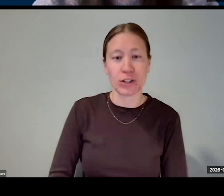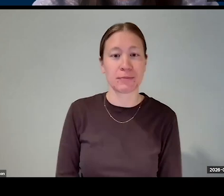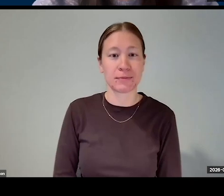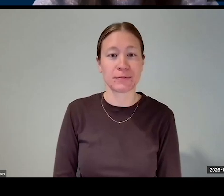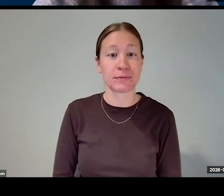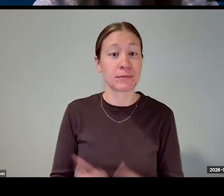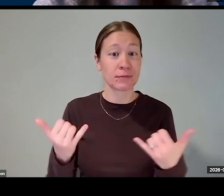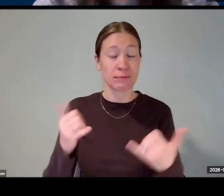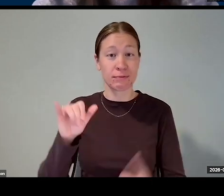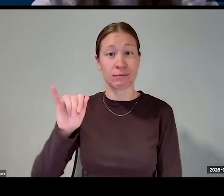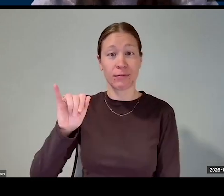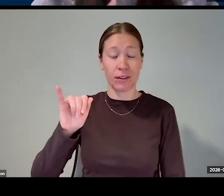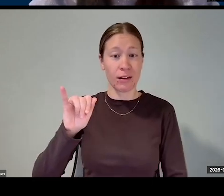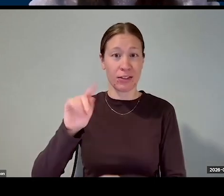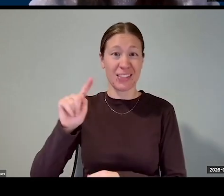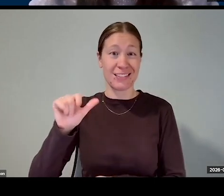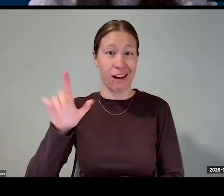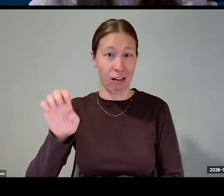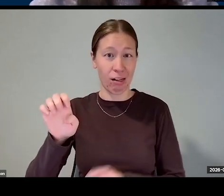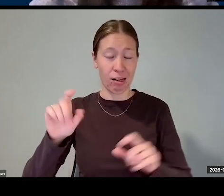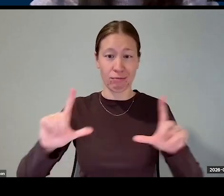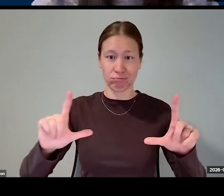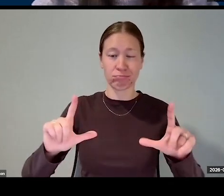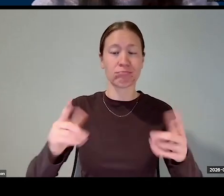for our slide background. First thing I wanna check is,